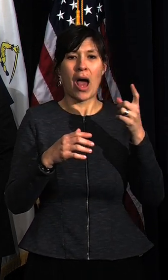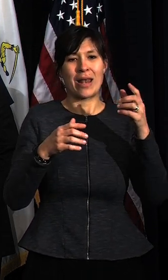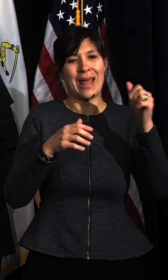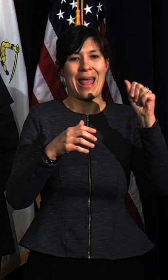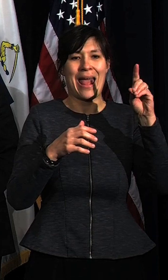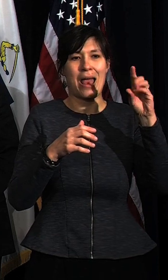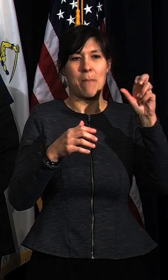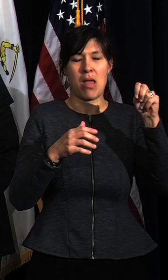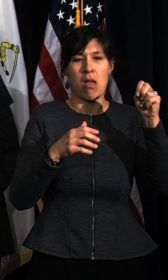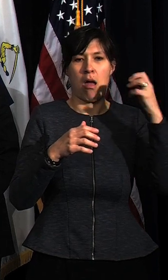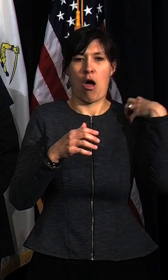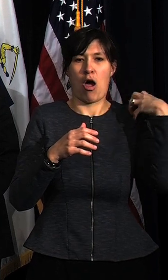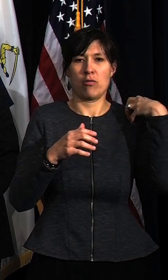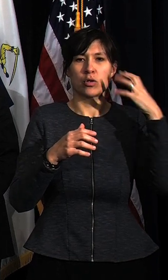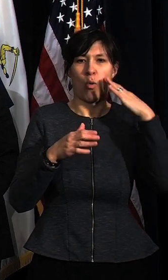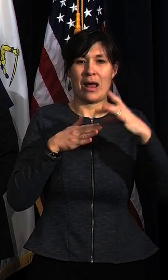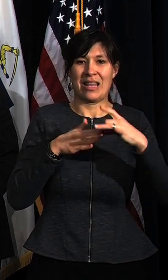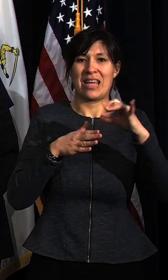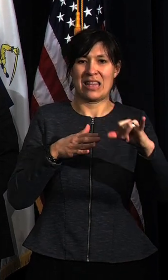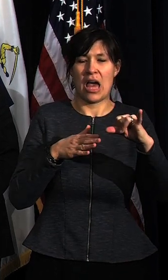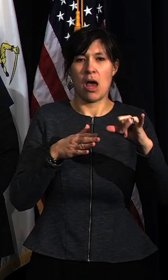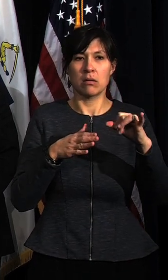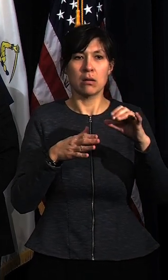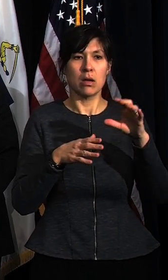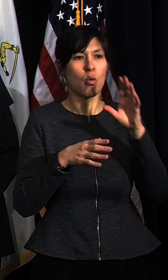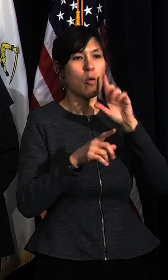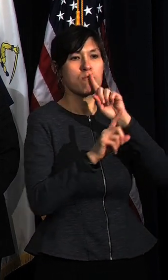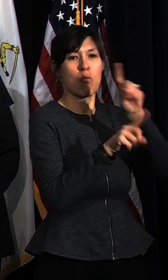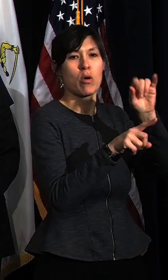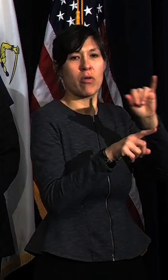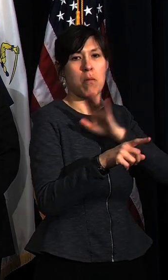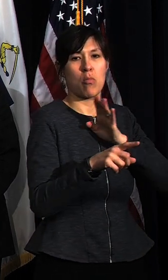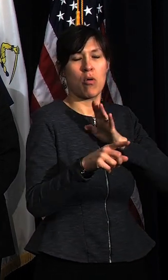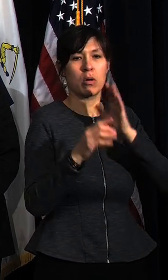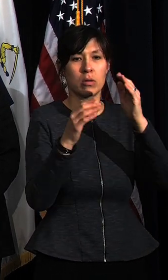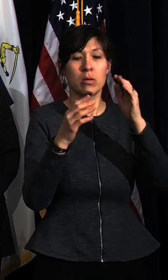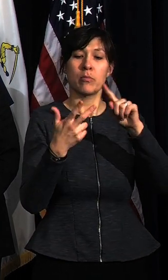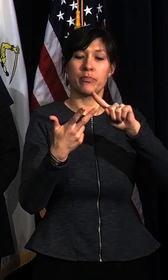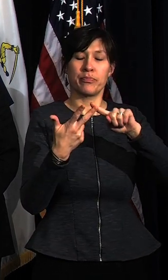Second, build a firewall between the operating and the capital budgets and construct one-